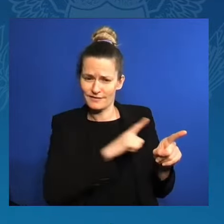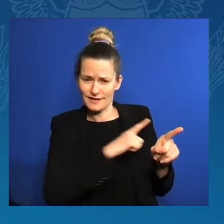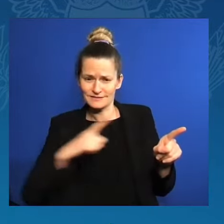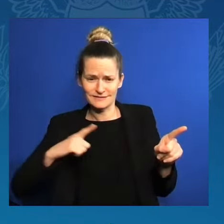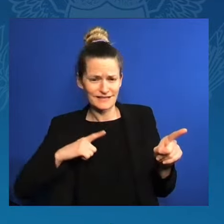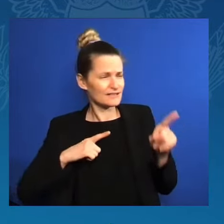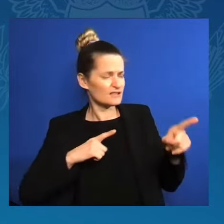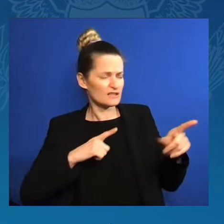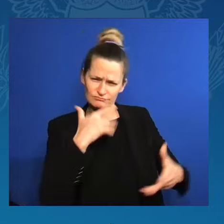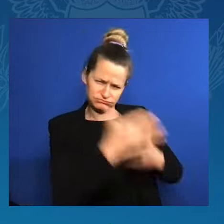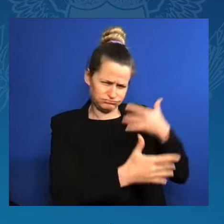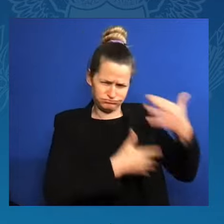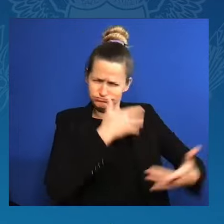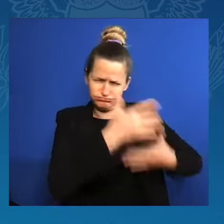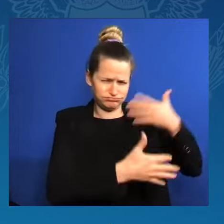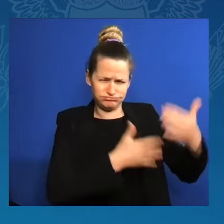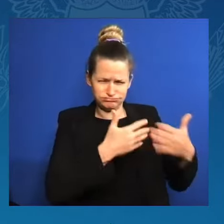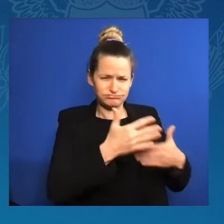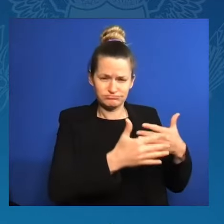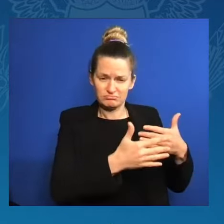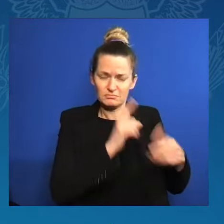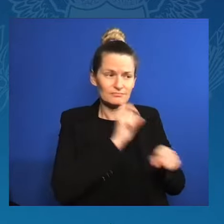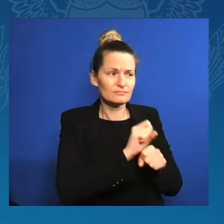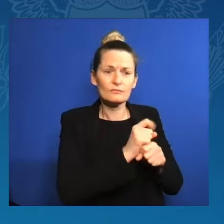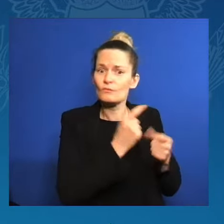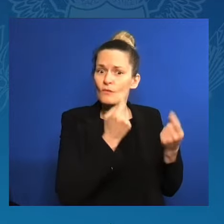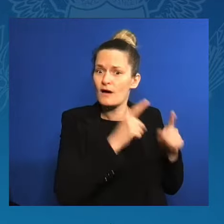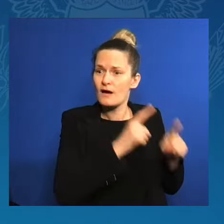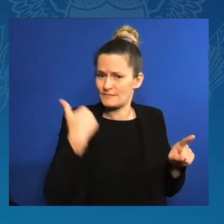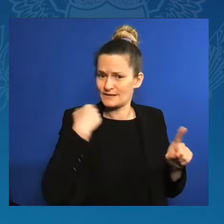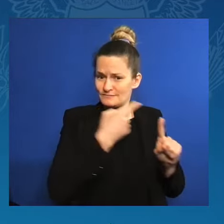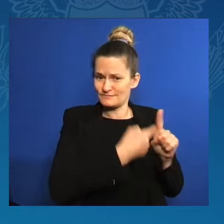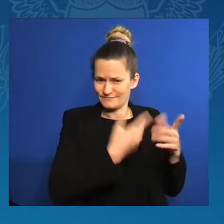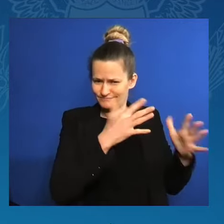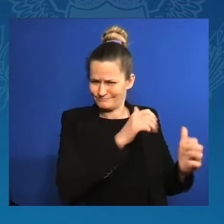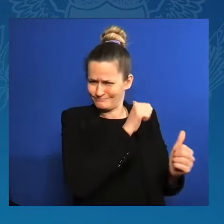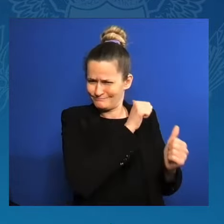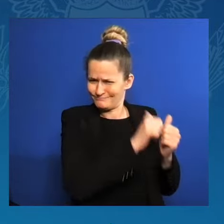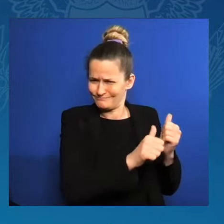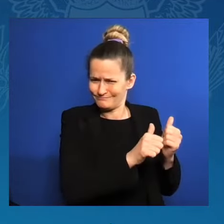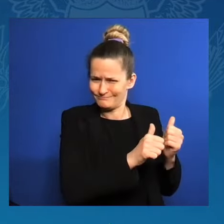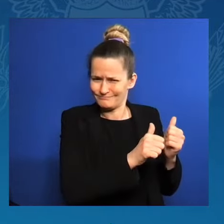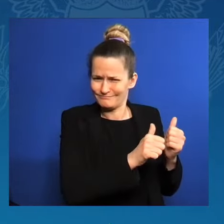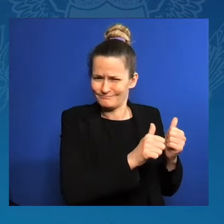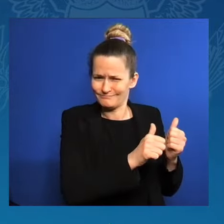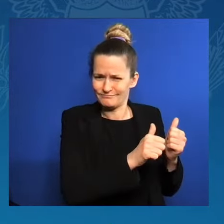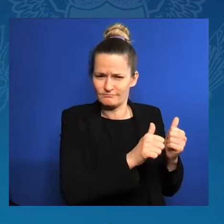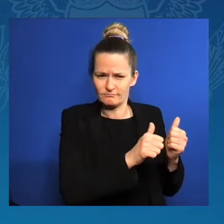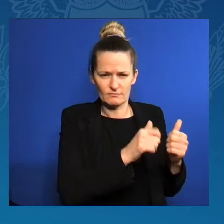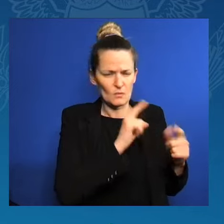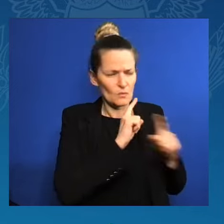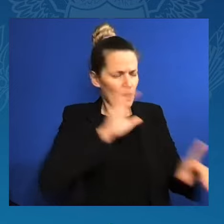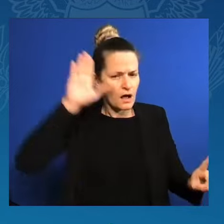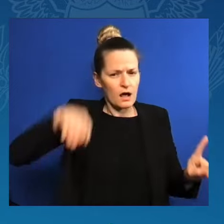What has happened in between has been a nonstop roller coaster. My colleagues and allies across the state